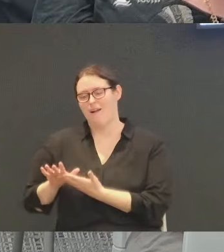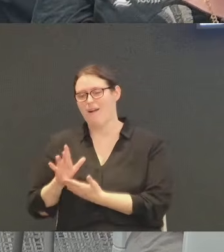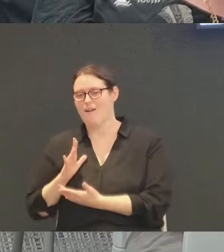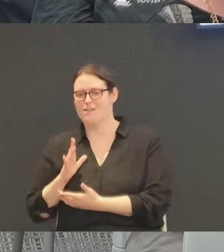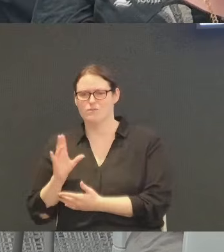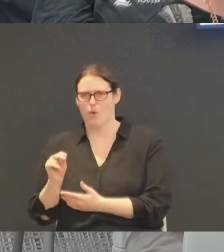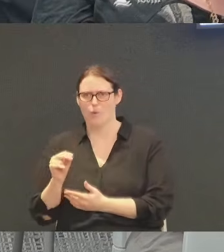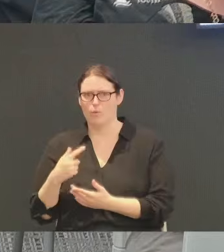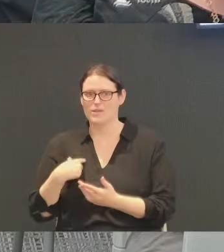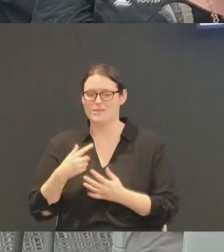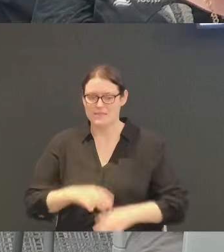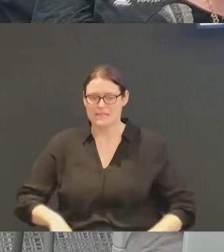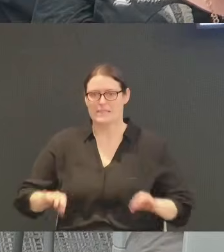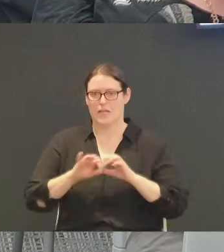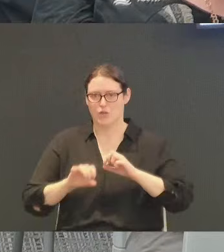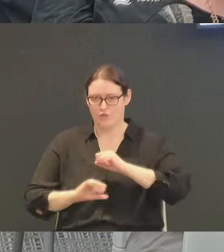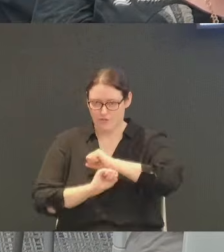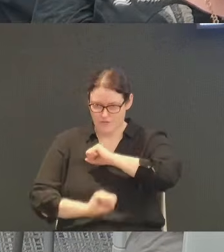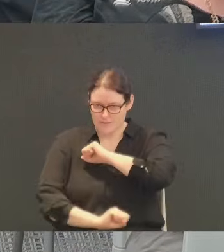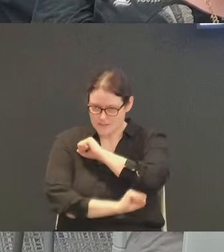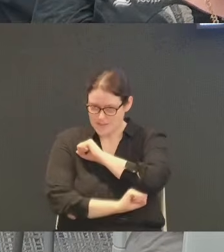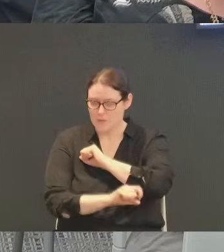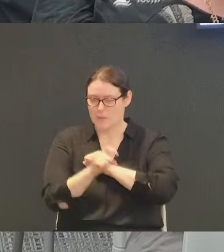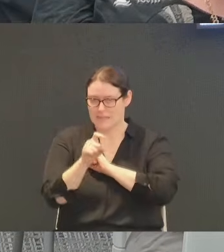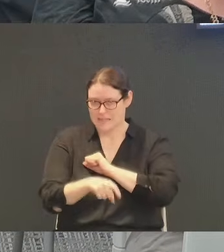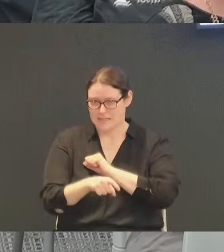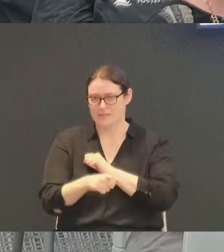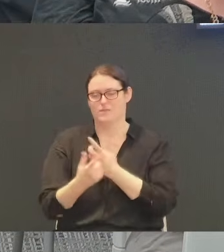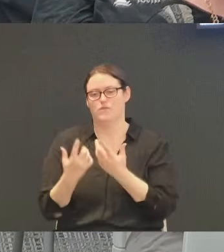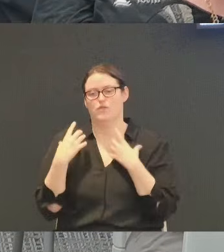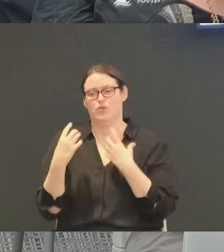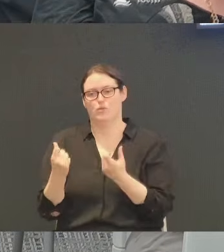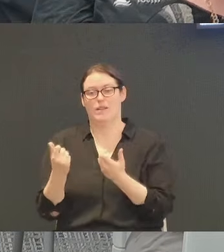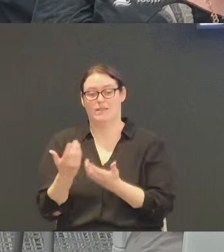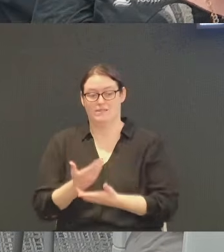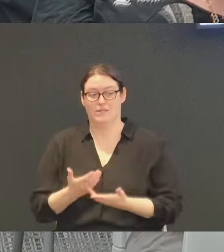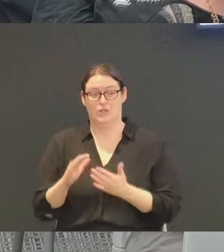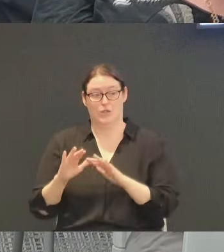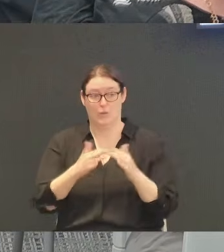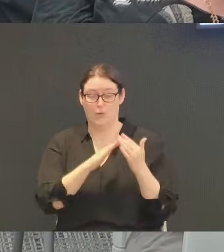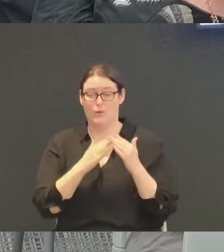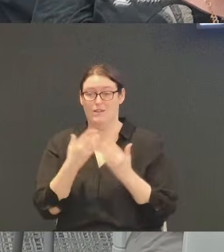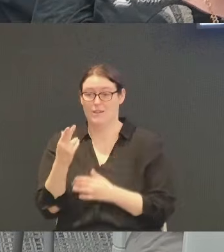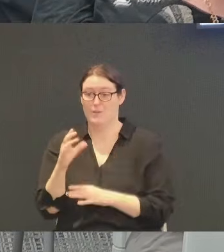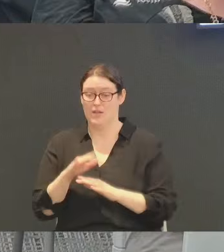healthier children, and a stronger Hamilton County. I respectfully ask you to support